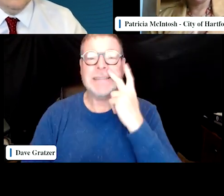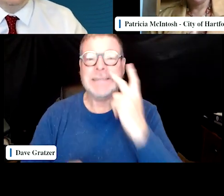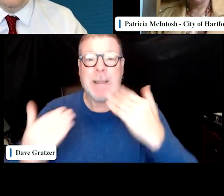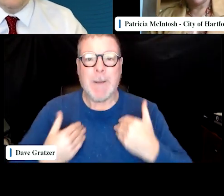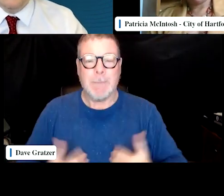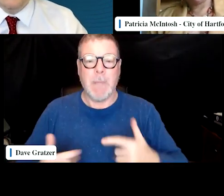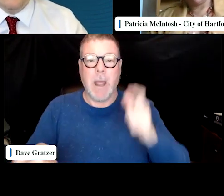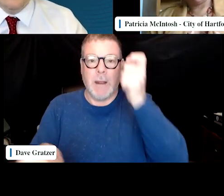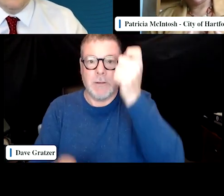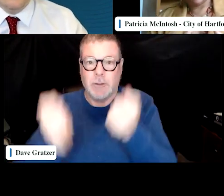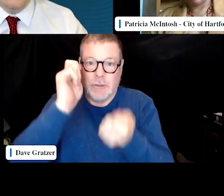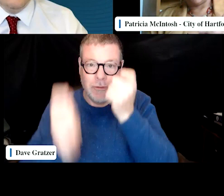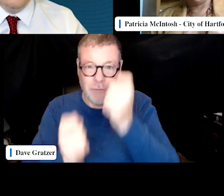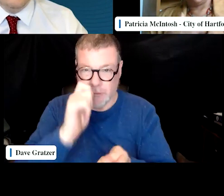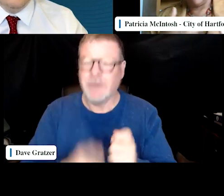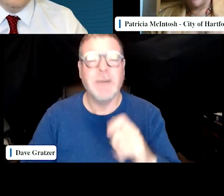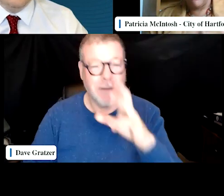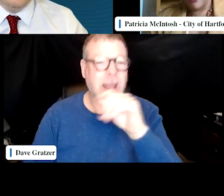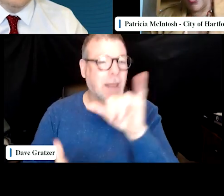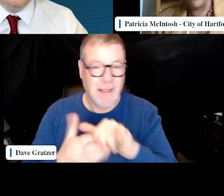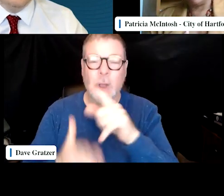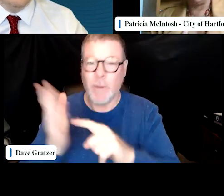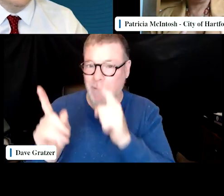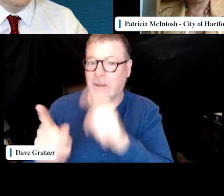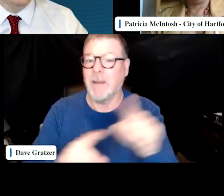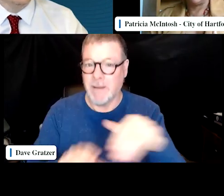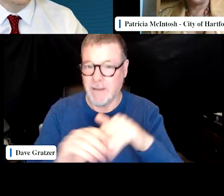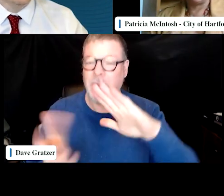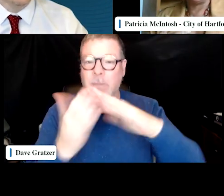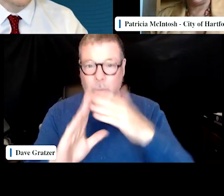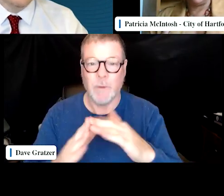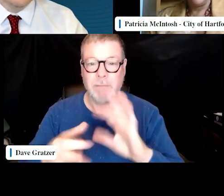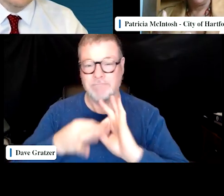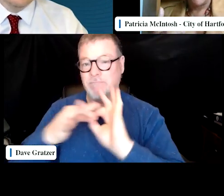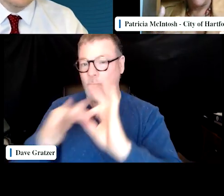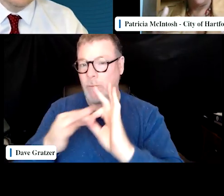So that's part of what's happening in the community in terms of building relationships